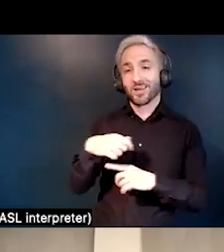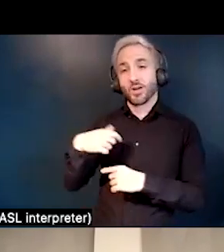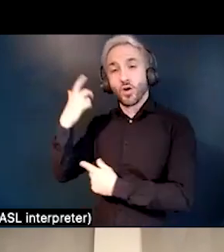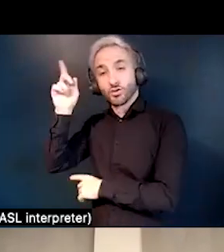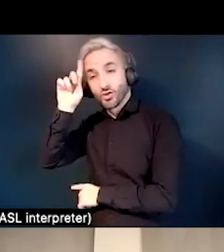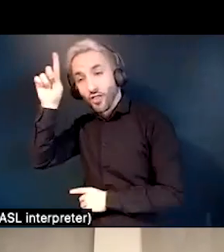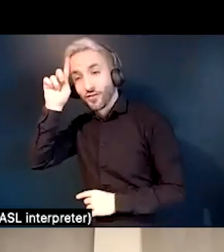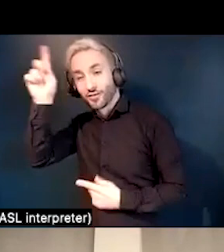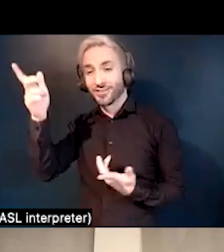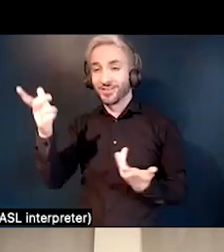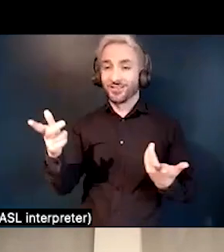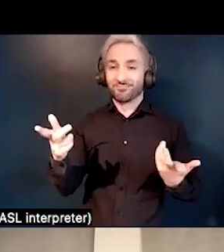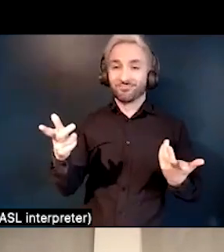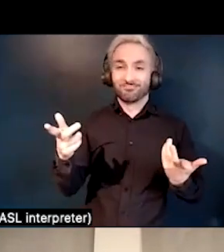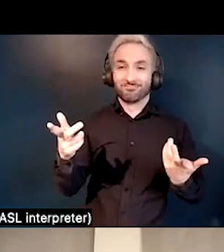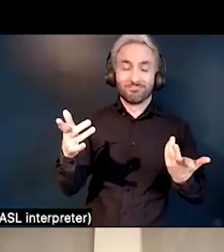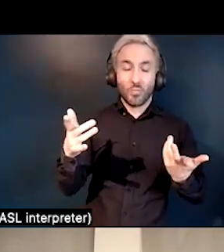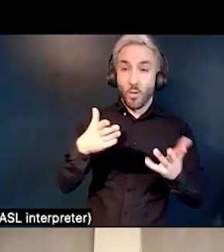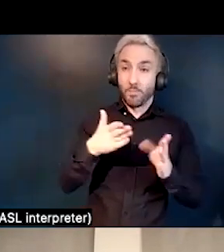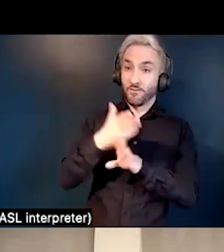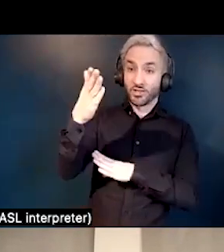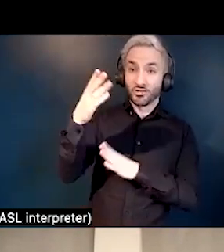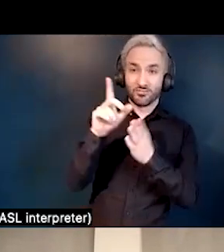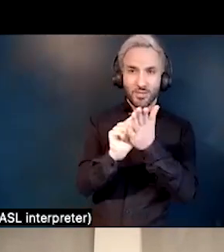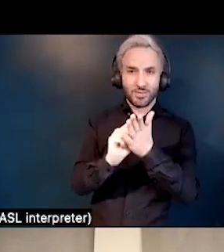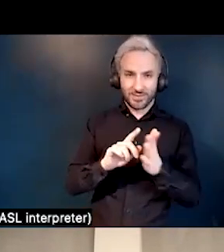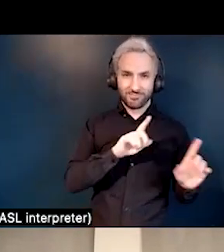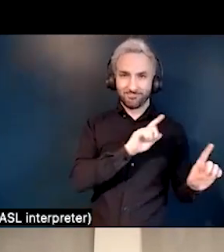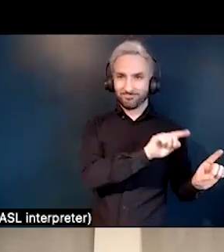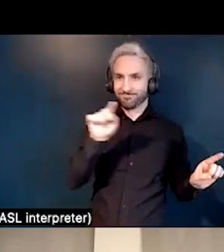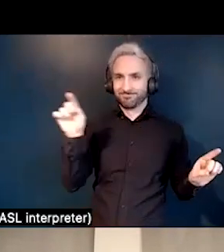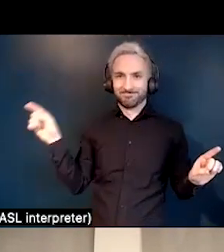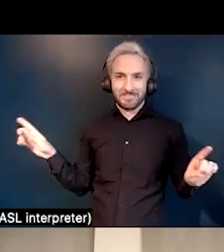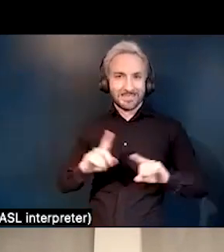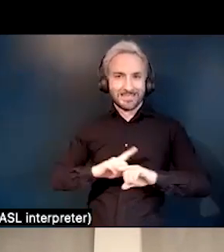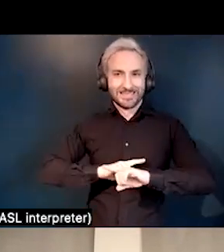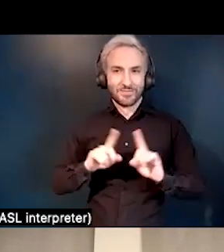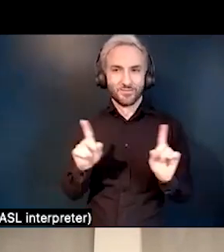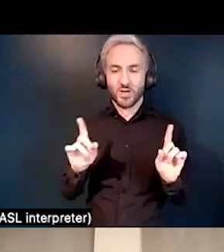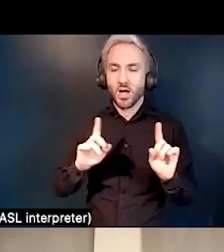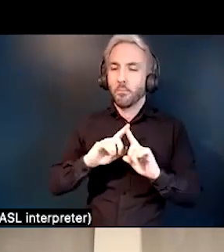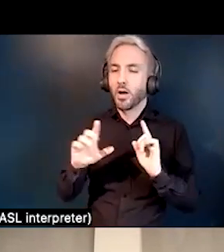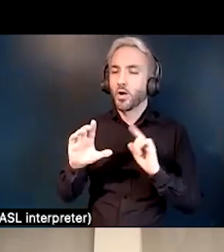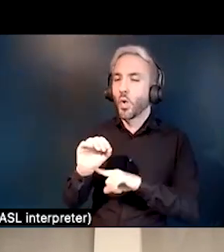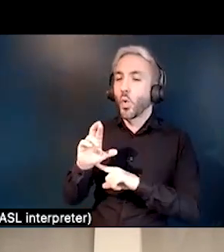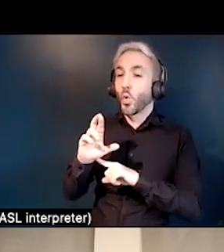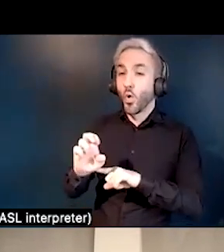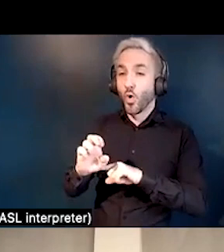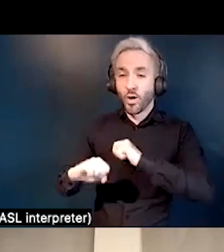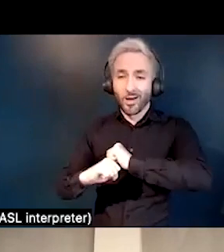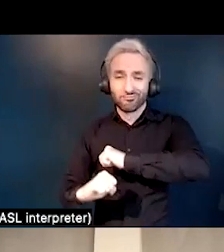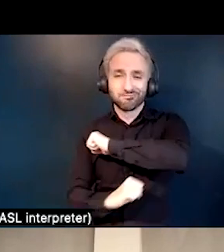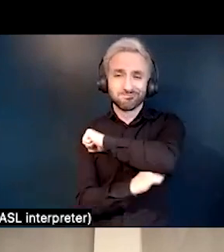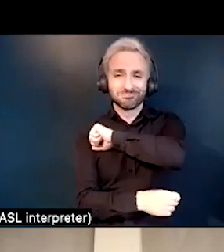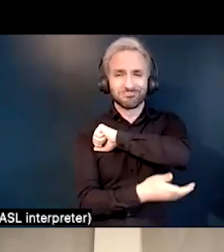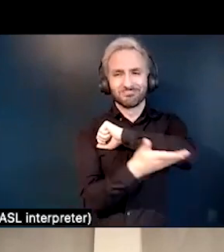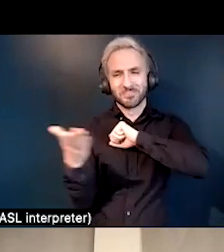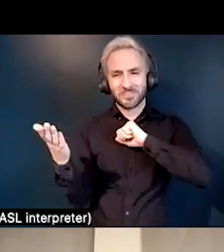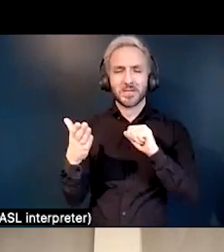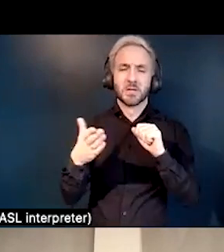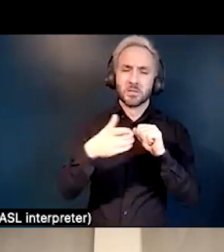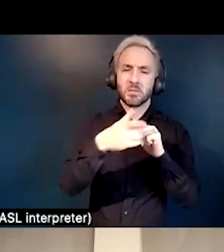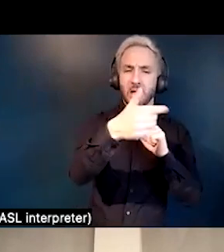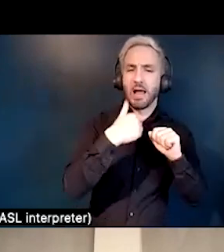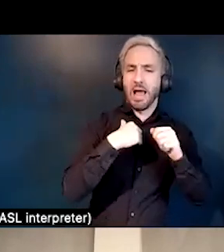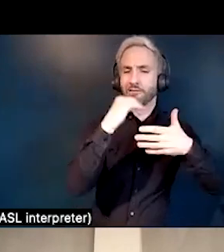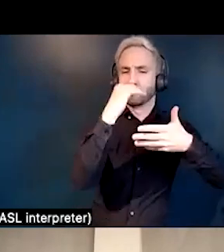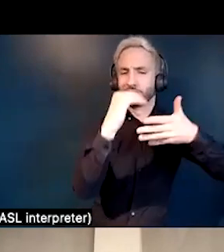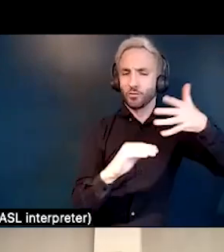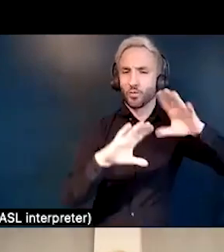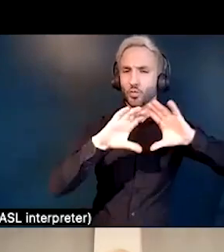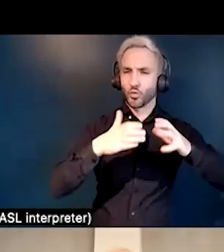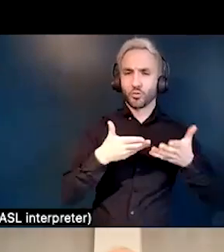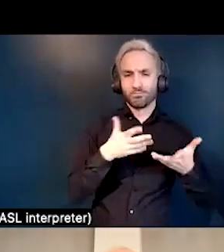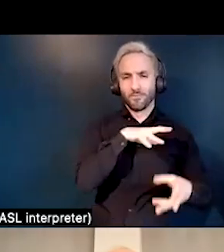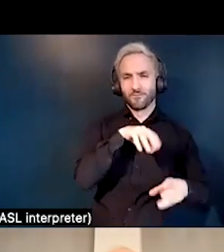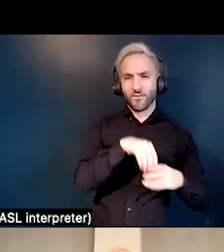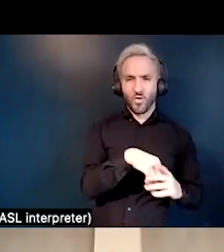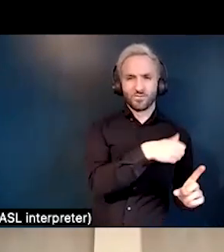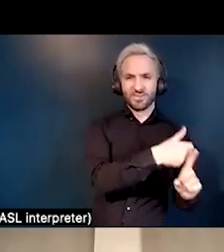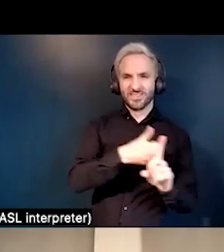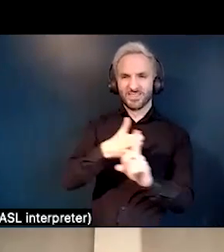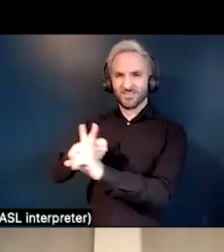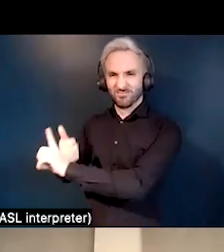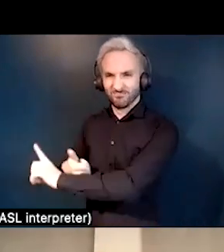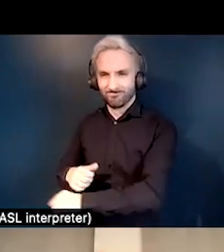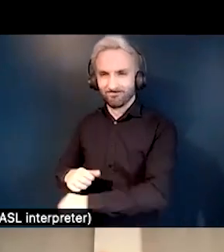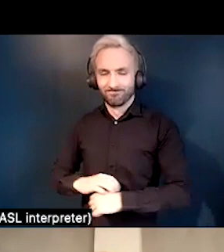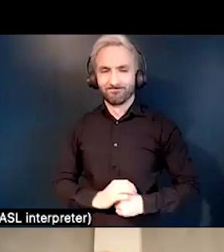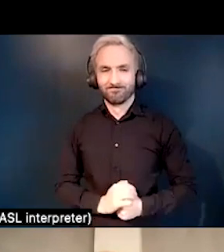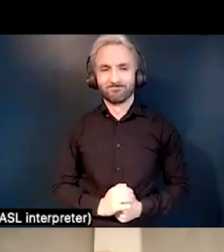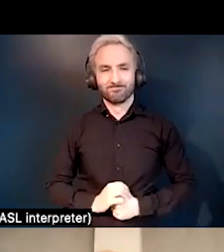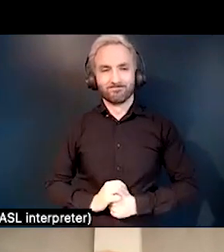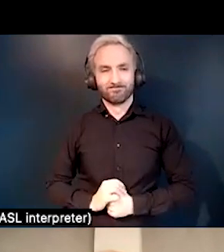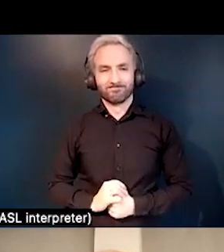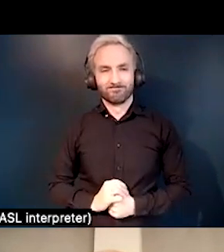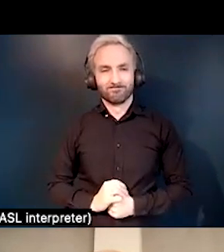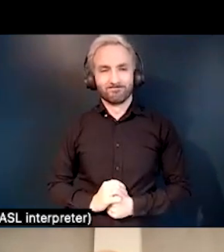publishing. But the core activities are generally represented by these groups across the industry.